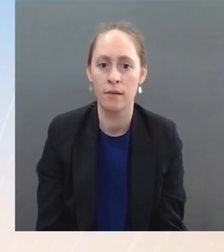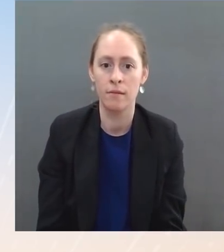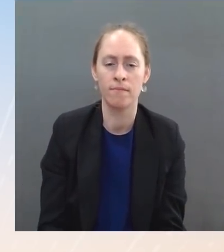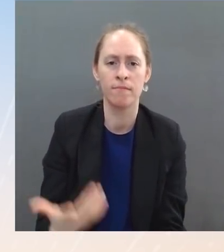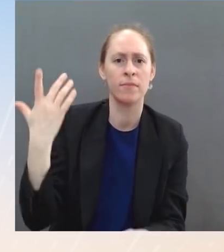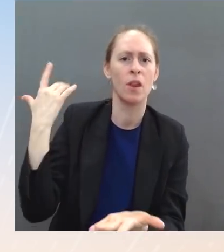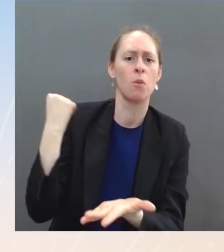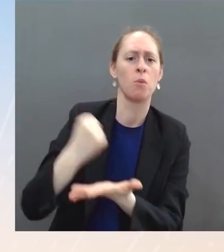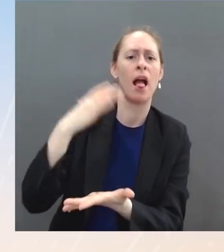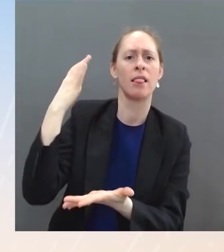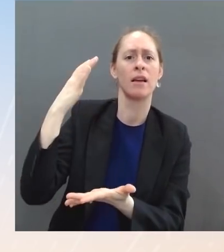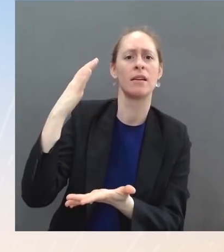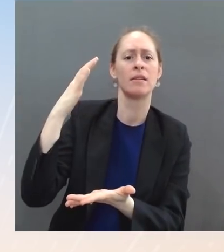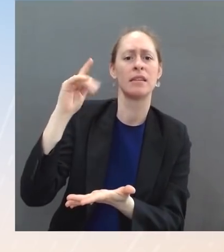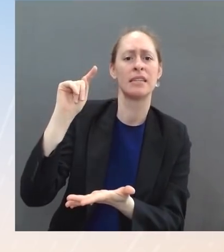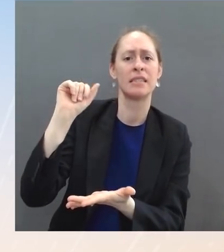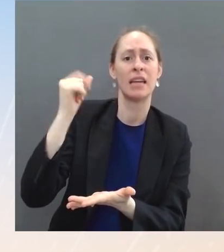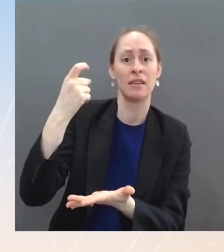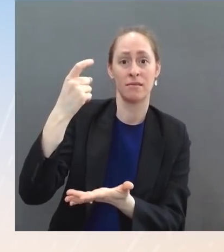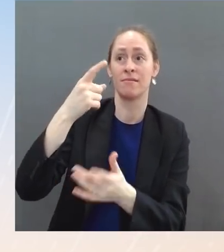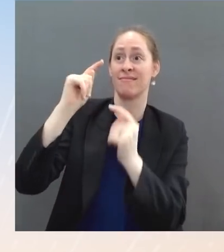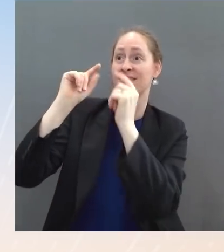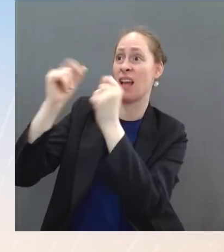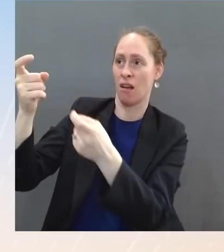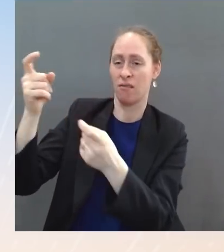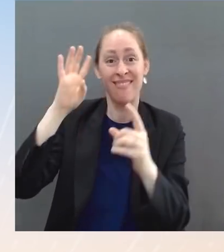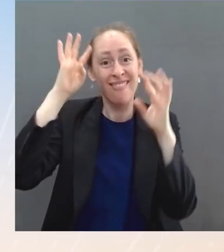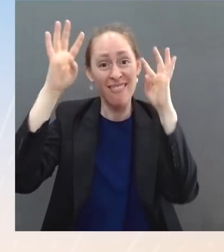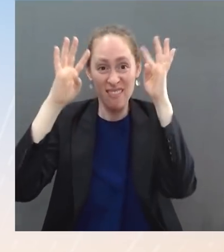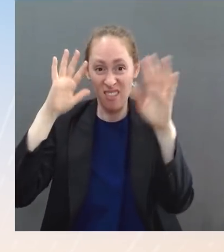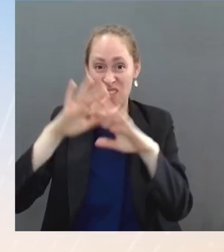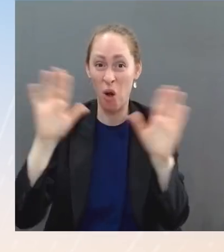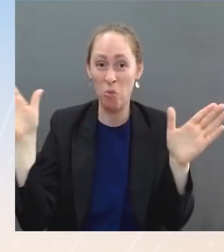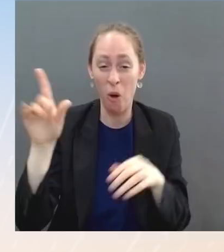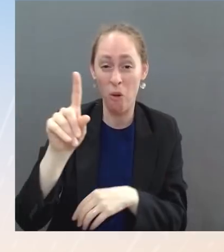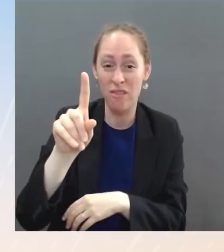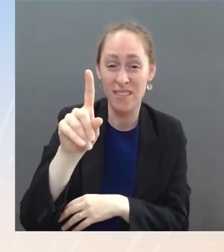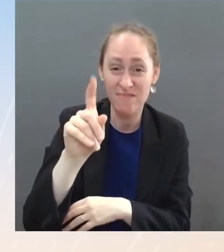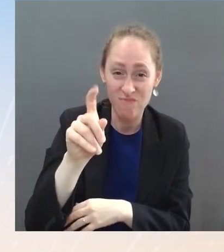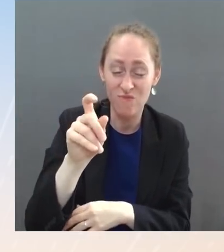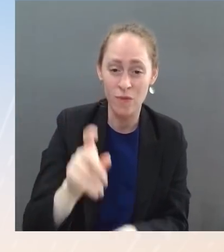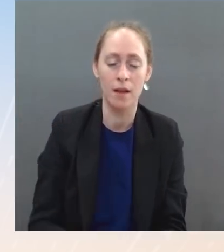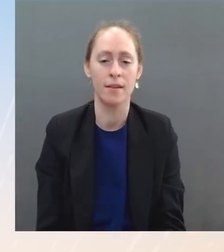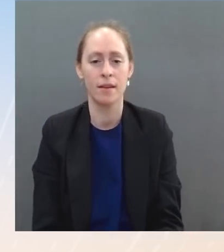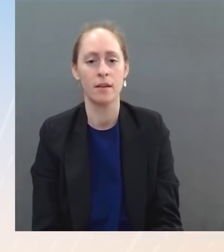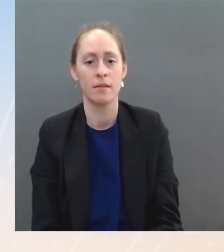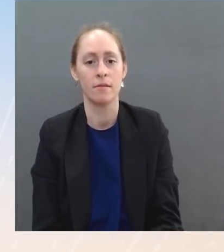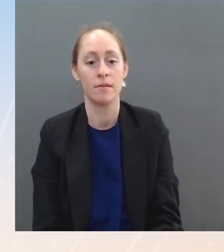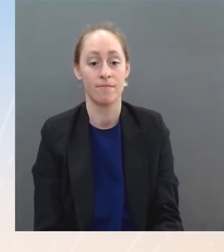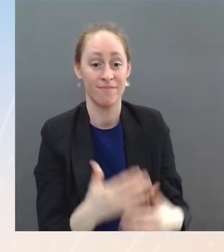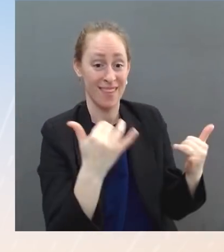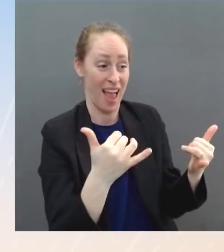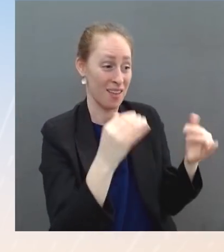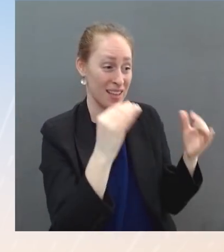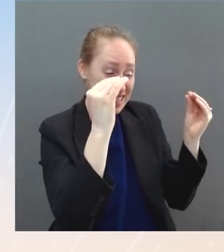America's teachers and firefighters pay a higher tax rate than billionaires. I don't even think Elon Musk probably thinks that's fair.